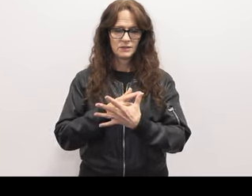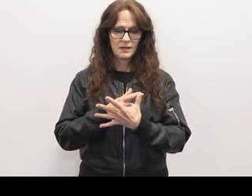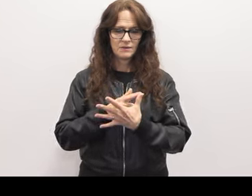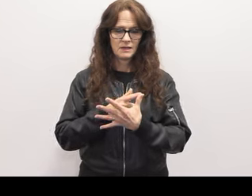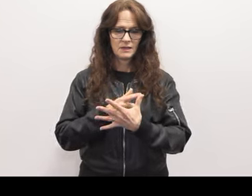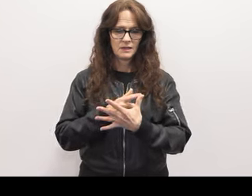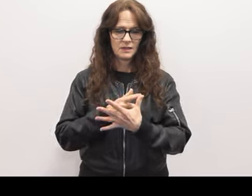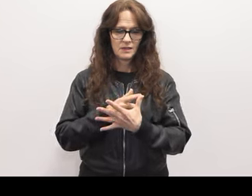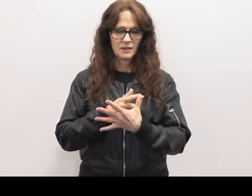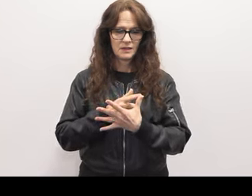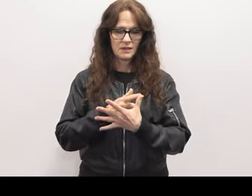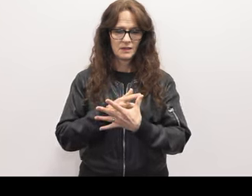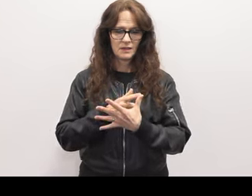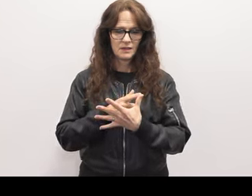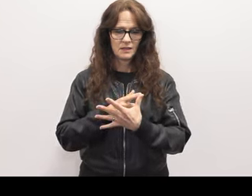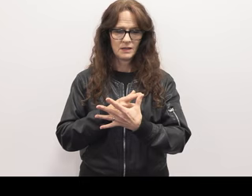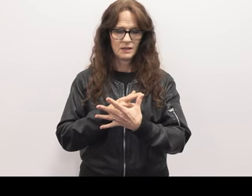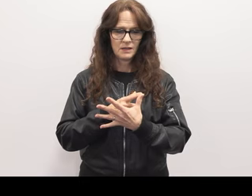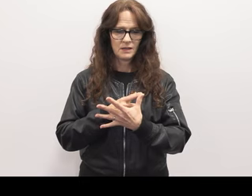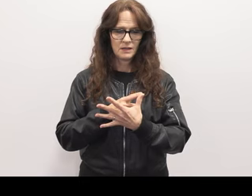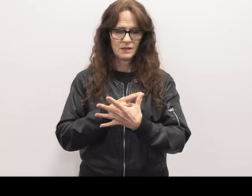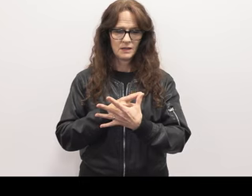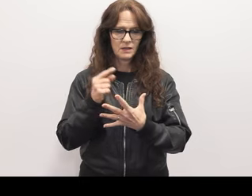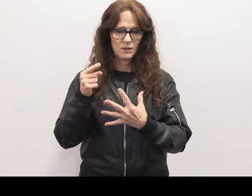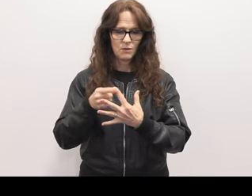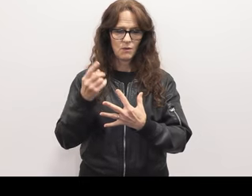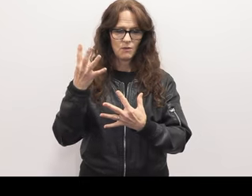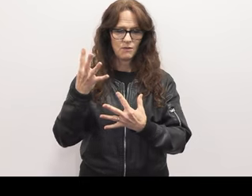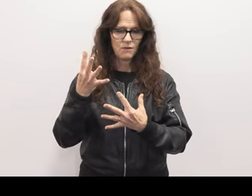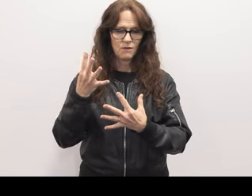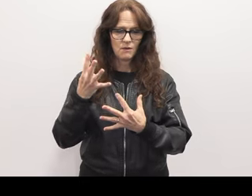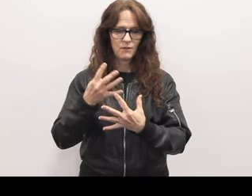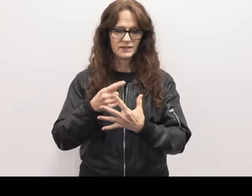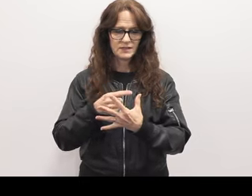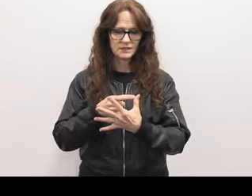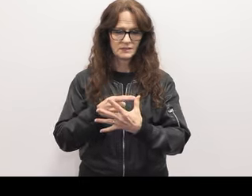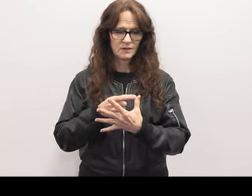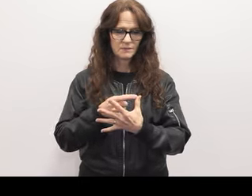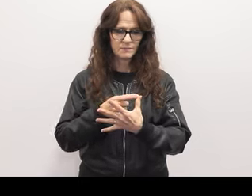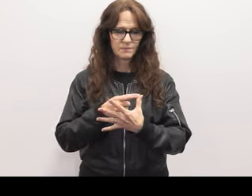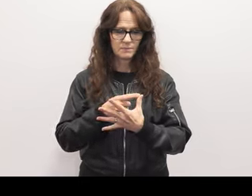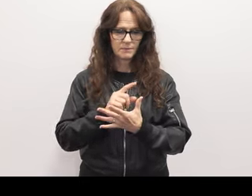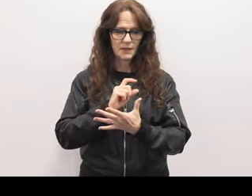[Erik Miller] And to confirm this is goal number four, correct? [AJ Crabill] Number four. [Erik Miller] Yeah, it was modified.